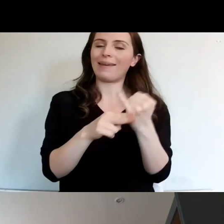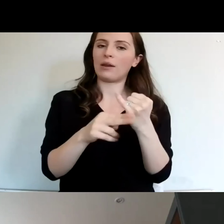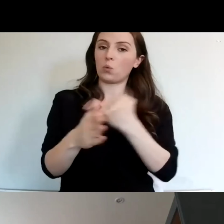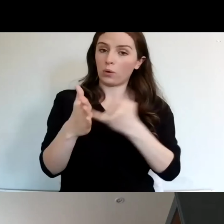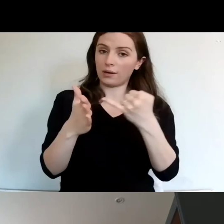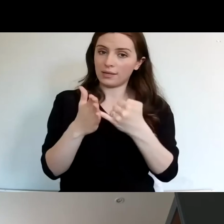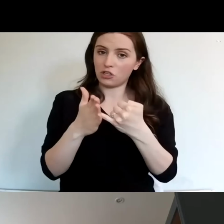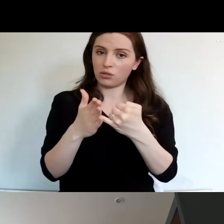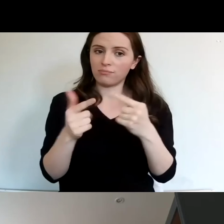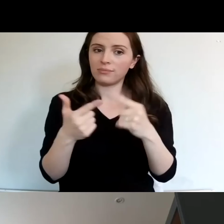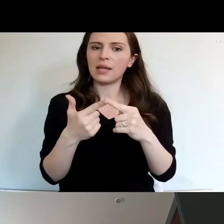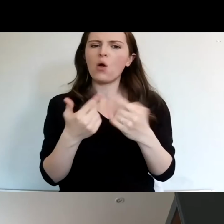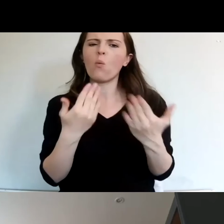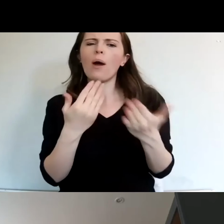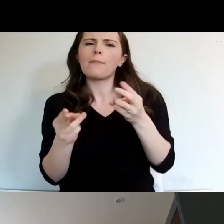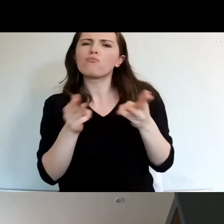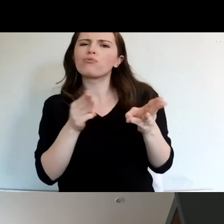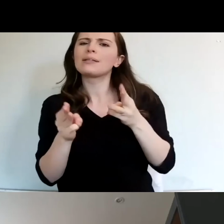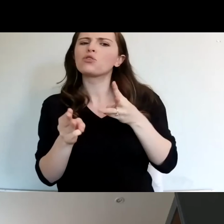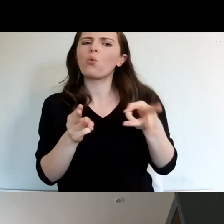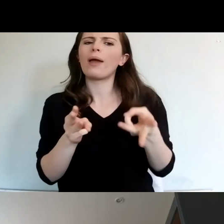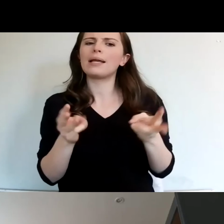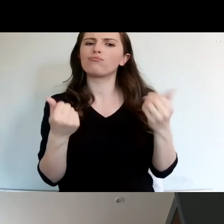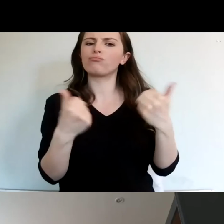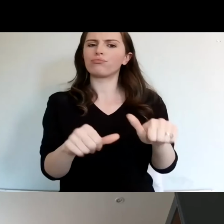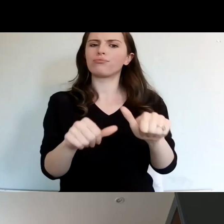to integrate Universal Design at your festivals, events, or venues?